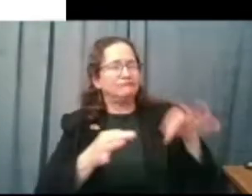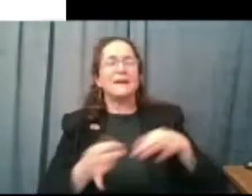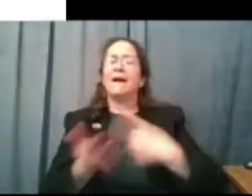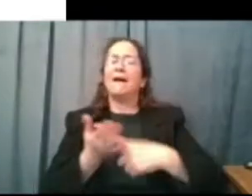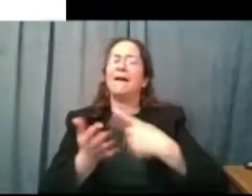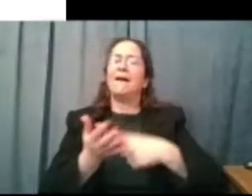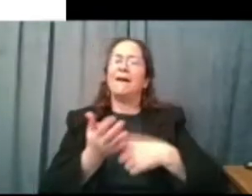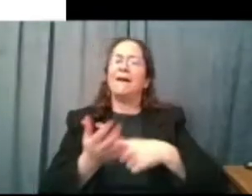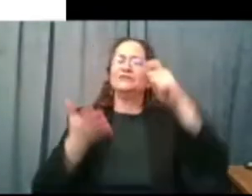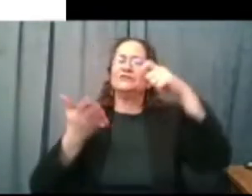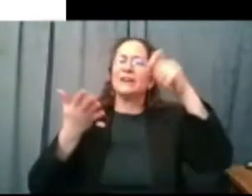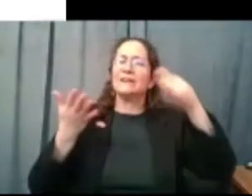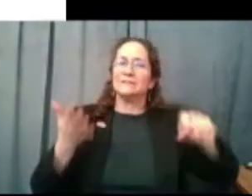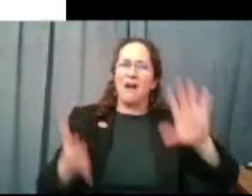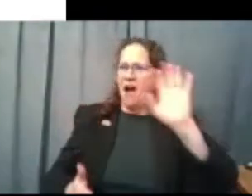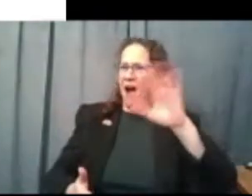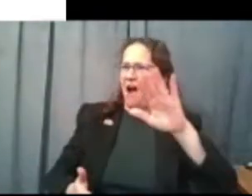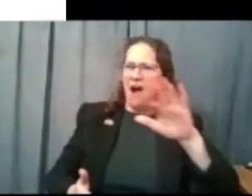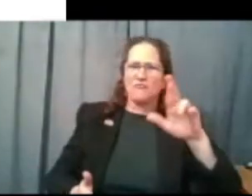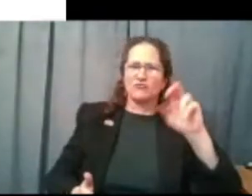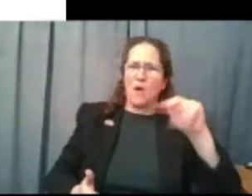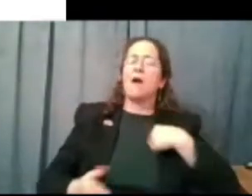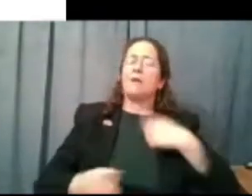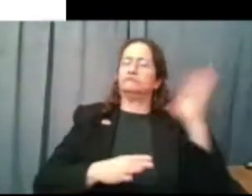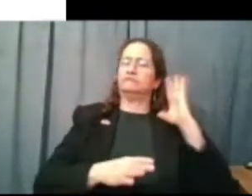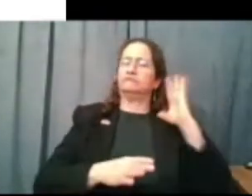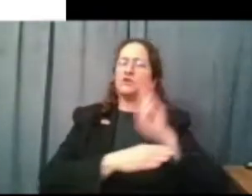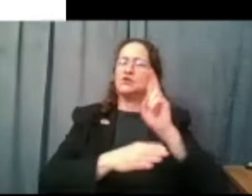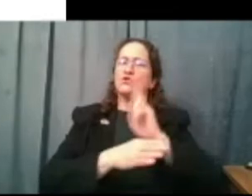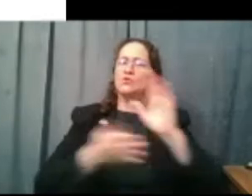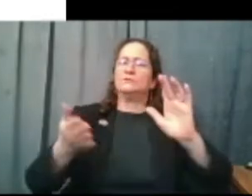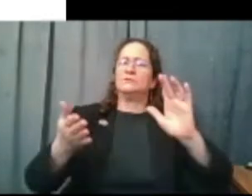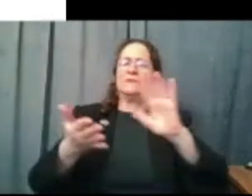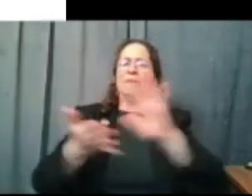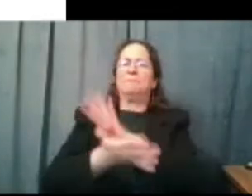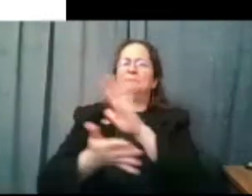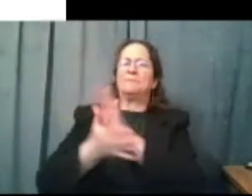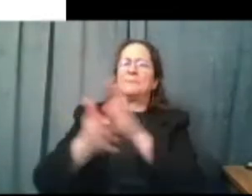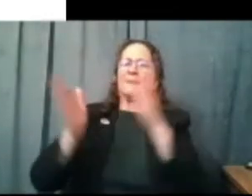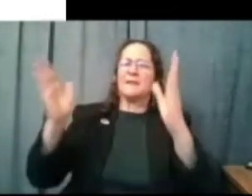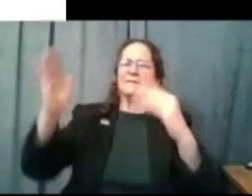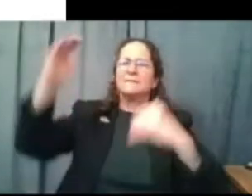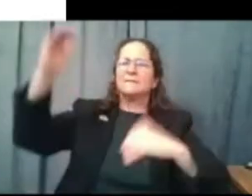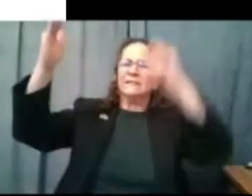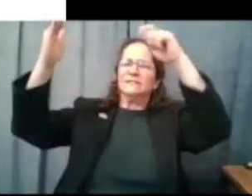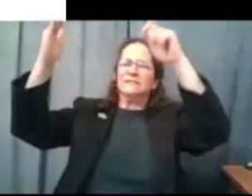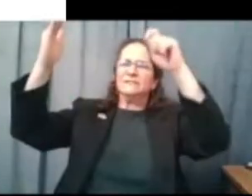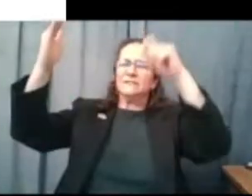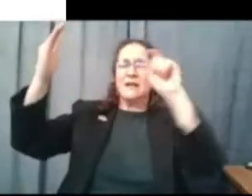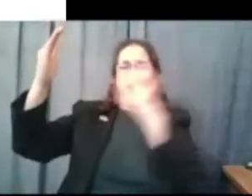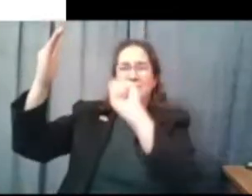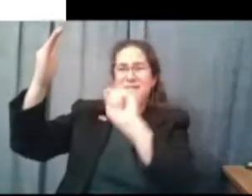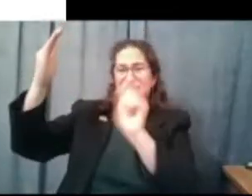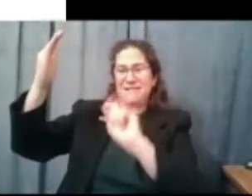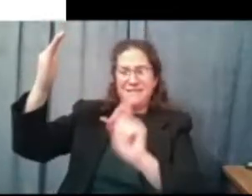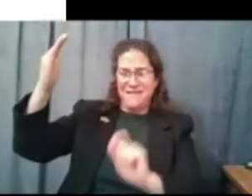to do checklists on a tablet. You know, big long tablet and she said, you know what, she said, it didn't focus me enough.